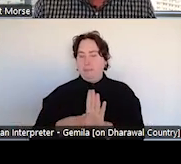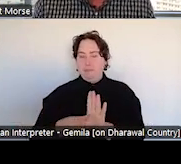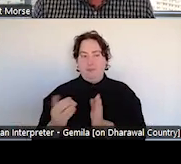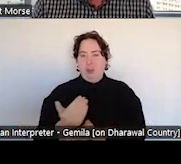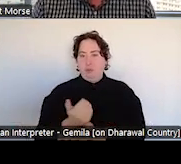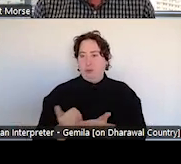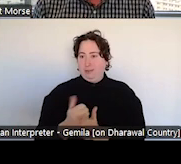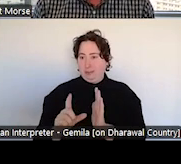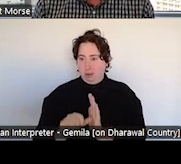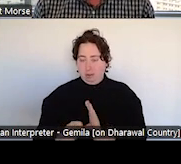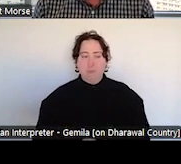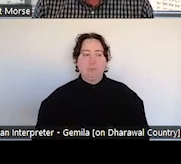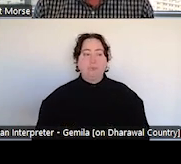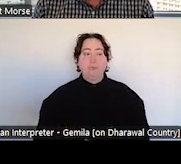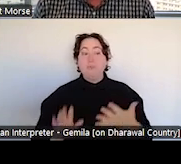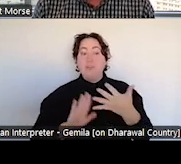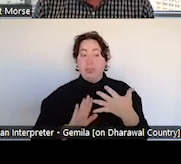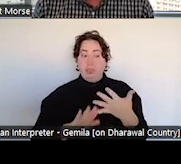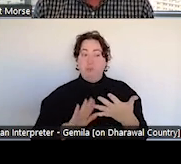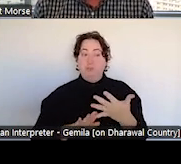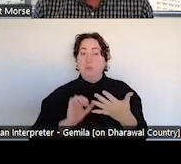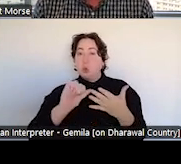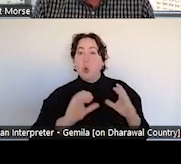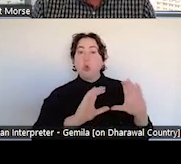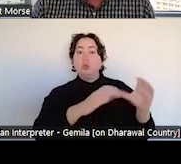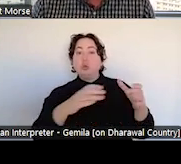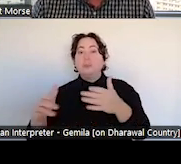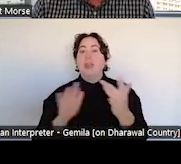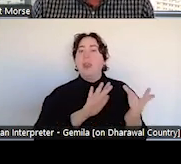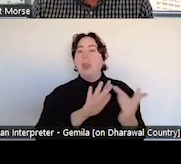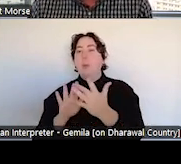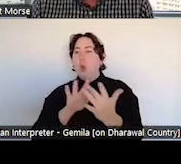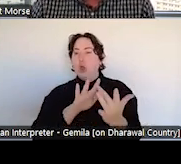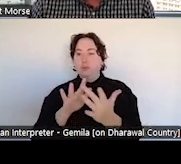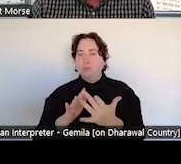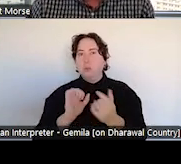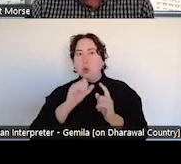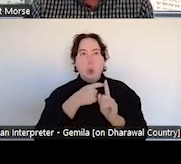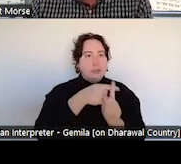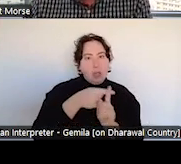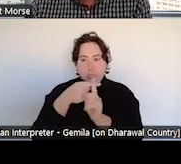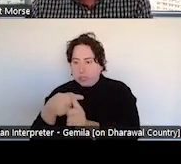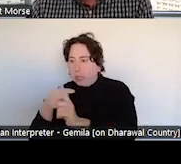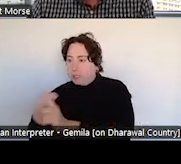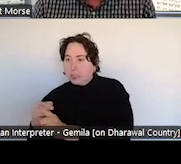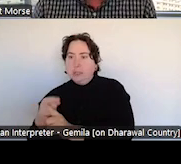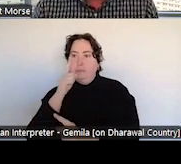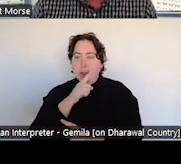The fifth part is the groups and networks. Who are you targeting? Who are these new supporters